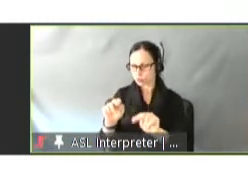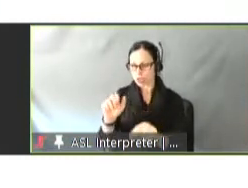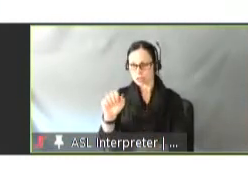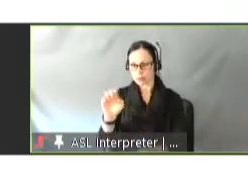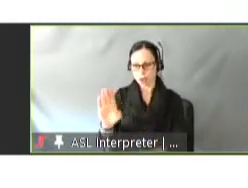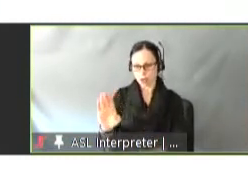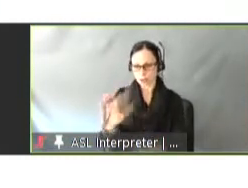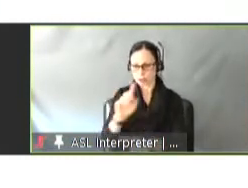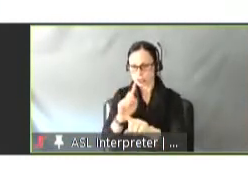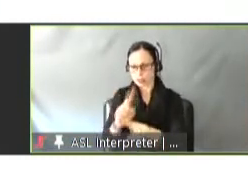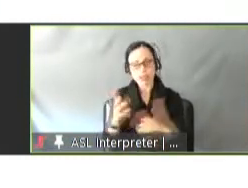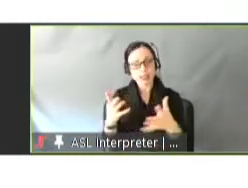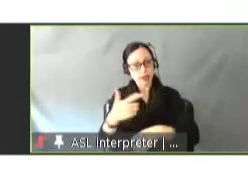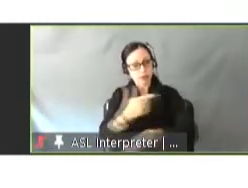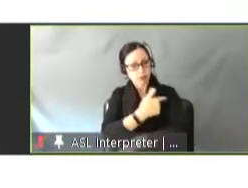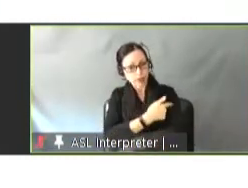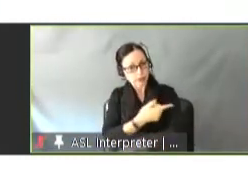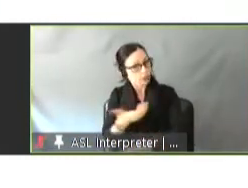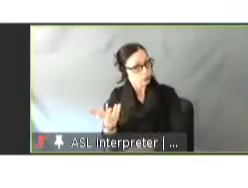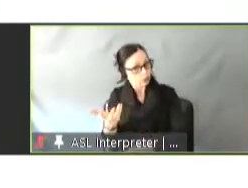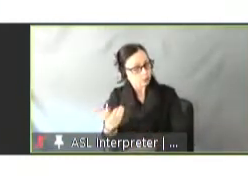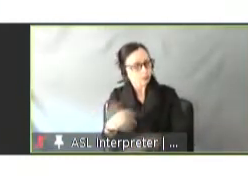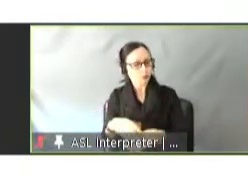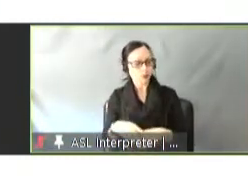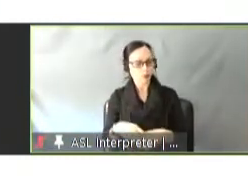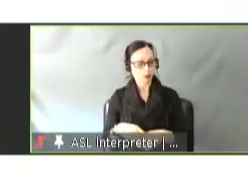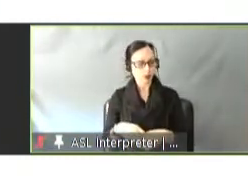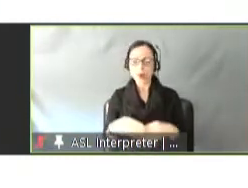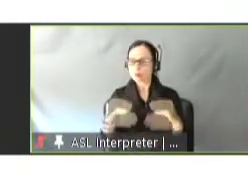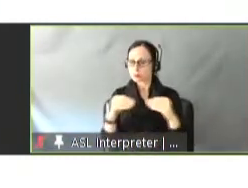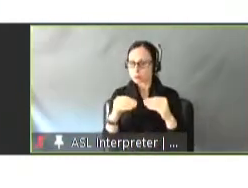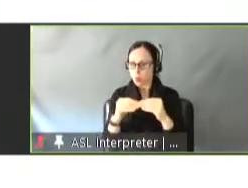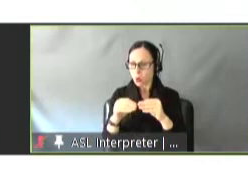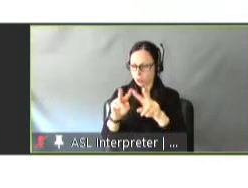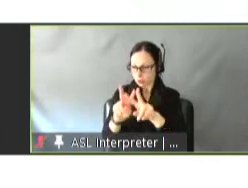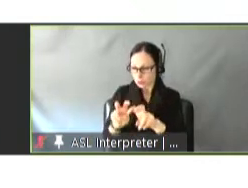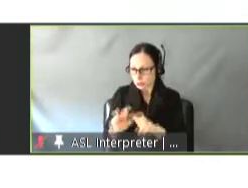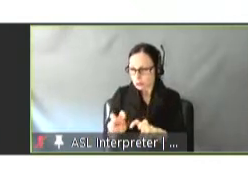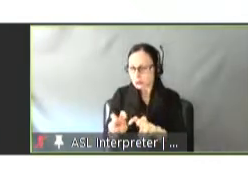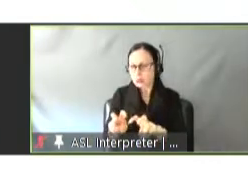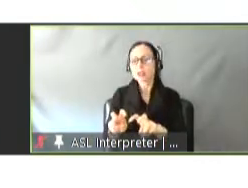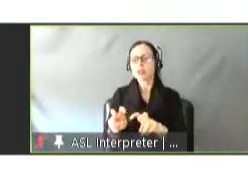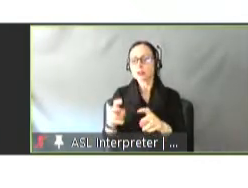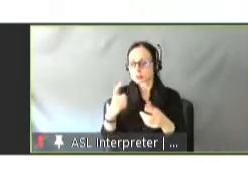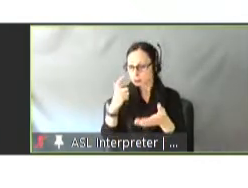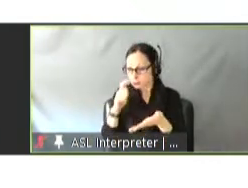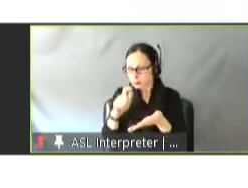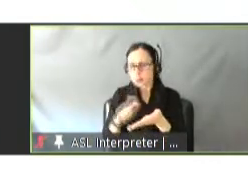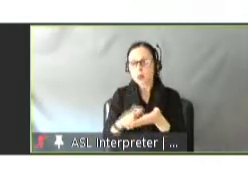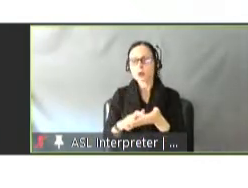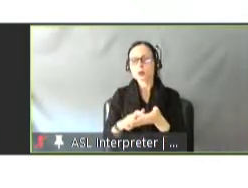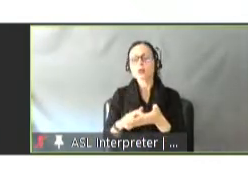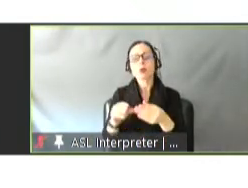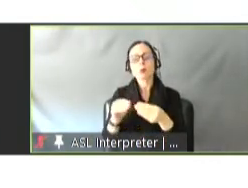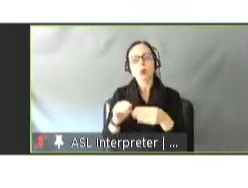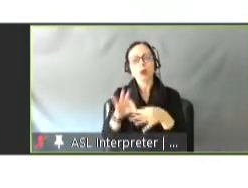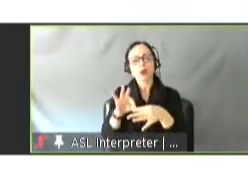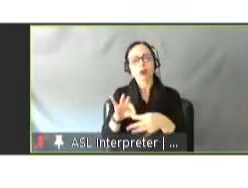it seems that as you dive deeper into it, that it becomes more about the anamnestic responses. So,